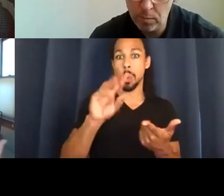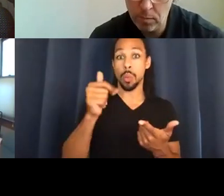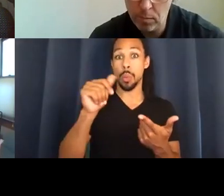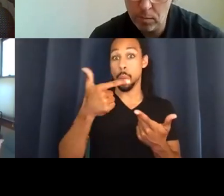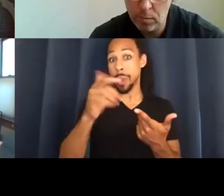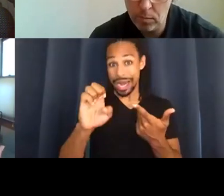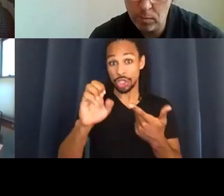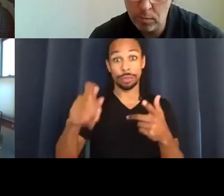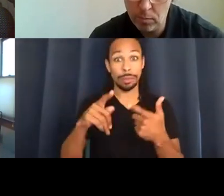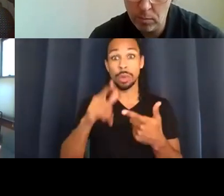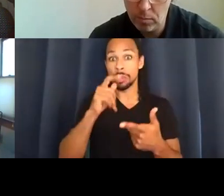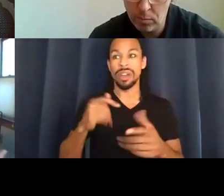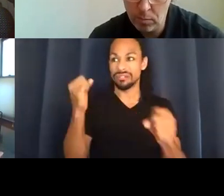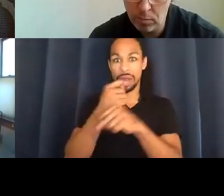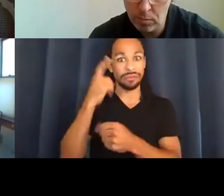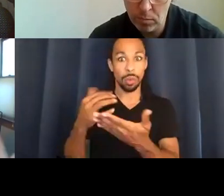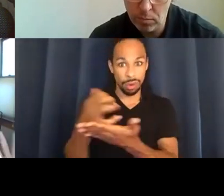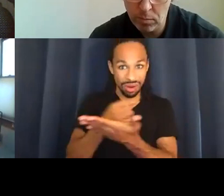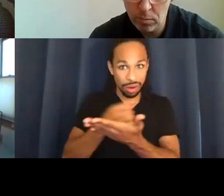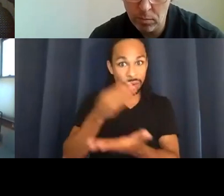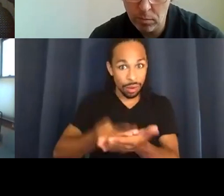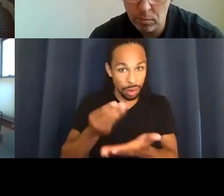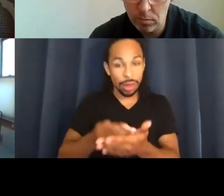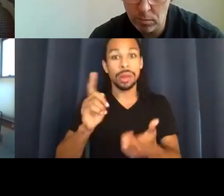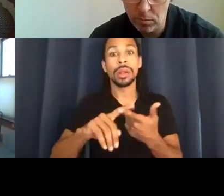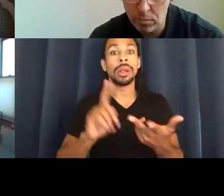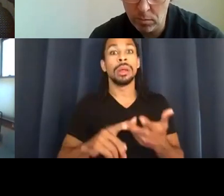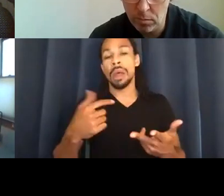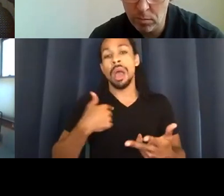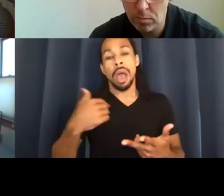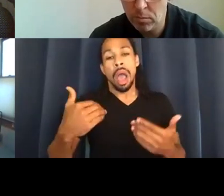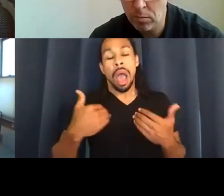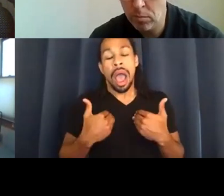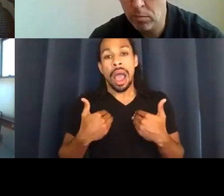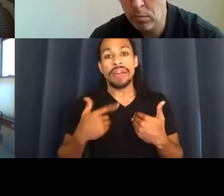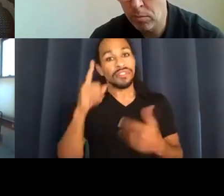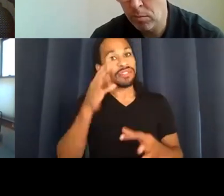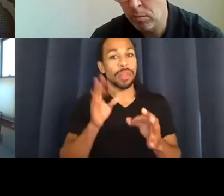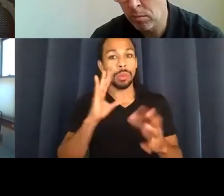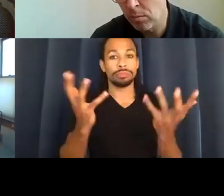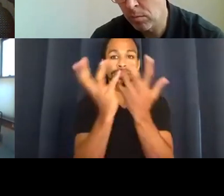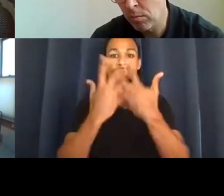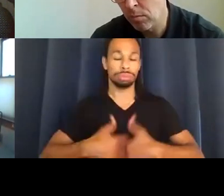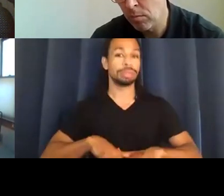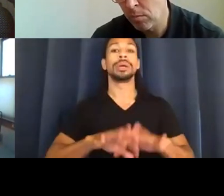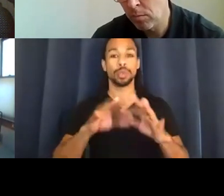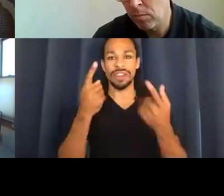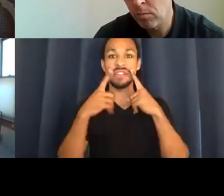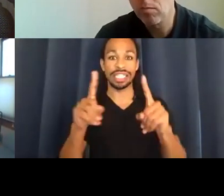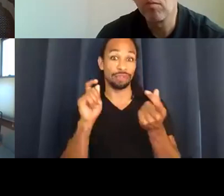of a lot of conversations and I do have faith it will coalesce into effective change. >> CANDACE THOMPSON-ZACHERY: Thank